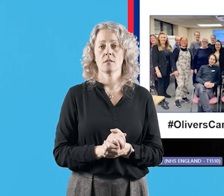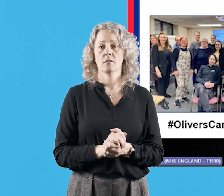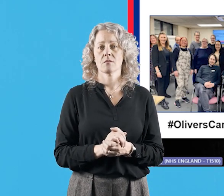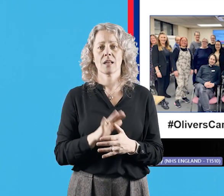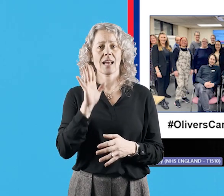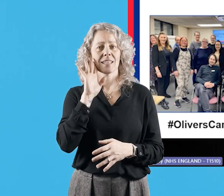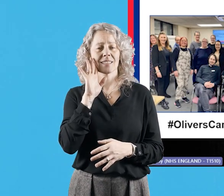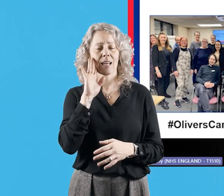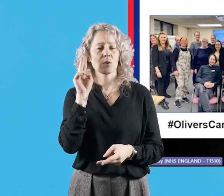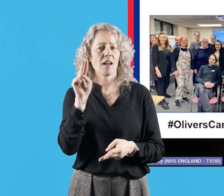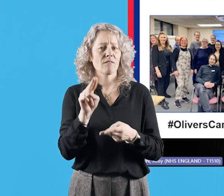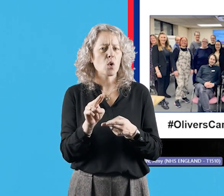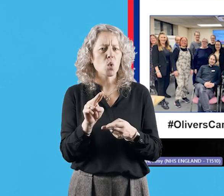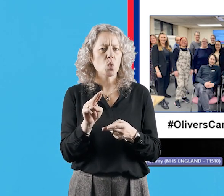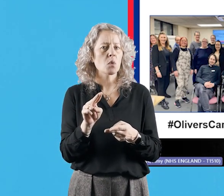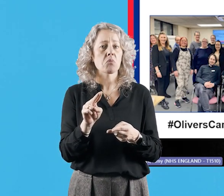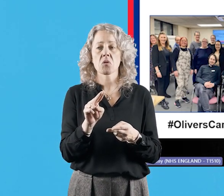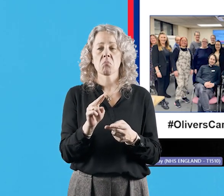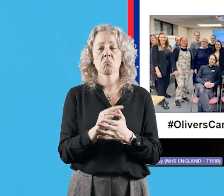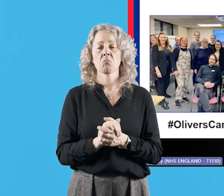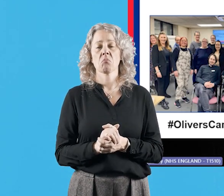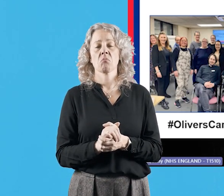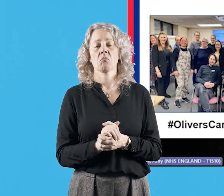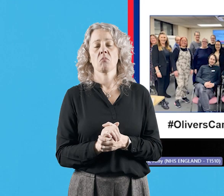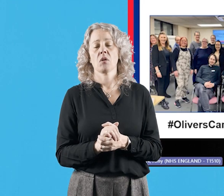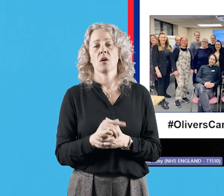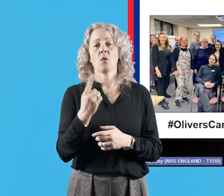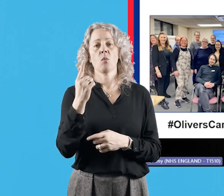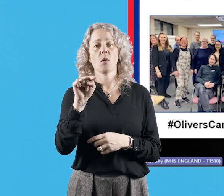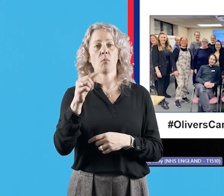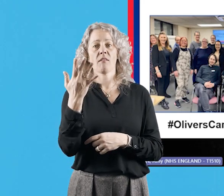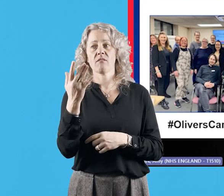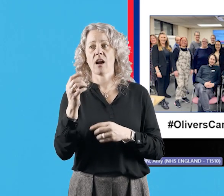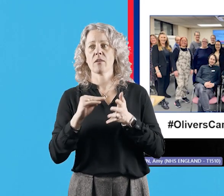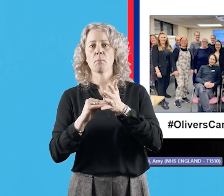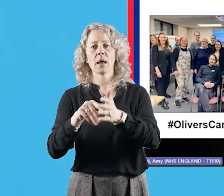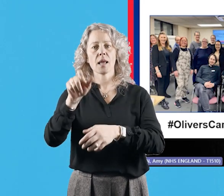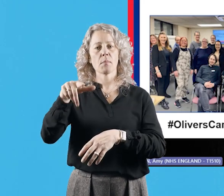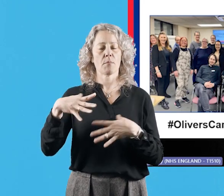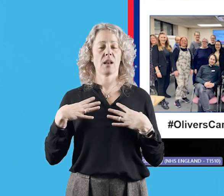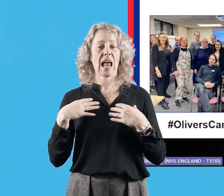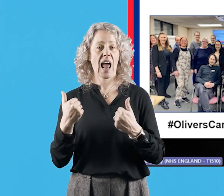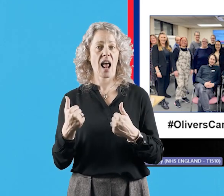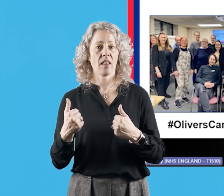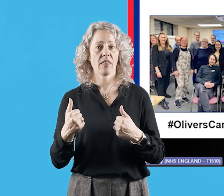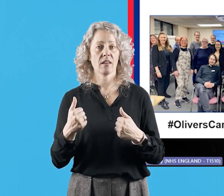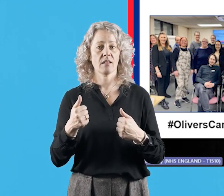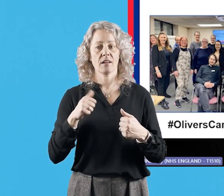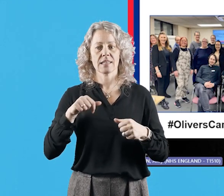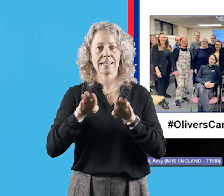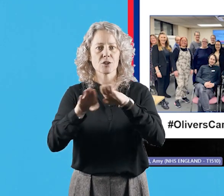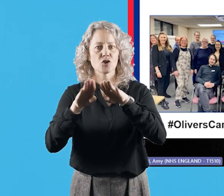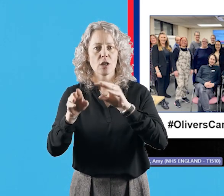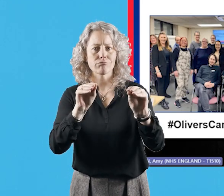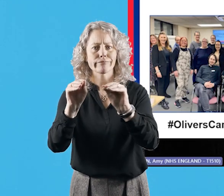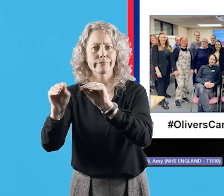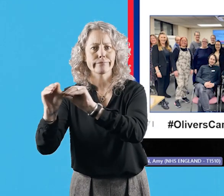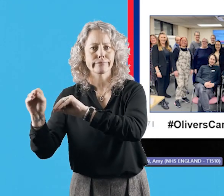a lot when we've got just in health alone one and a half million people actually to train up. But actually you know that's